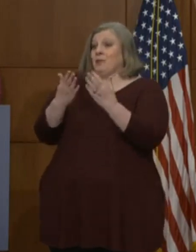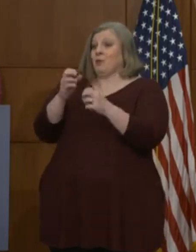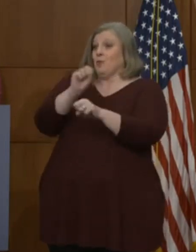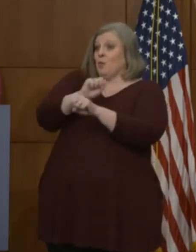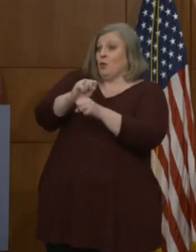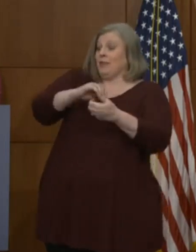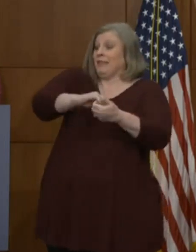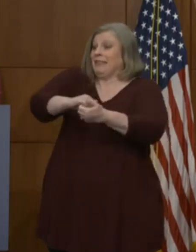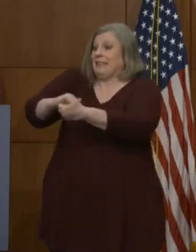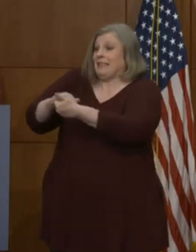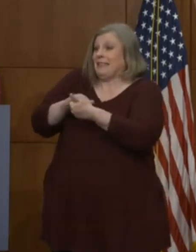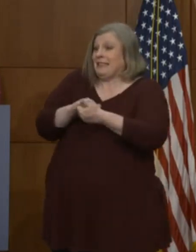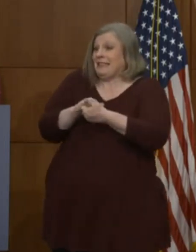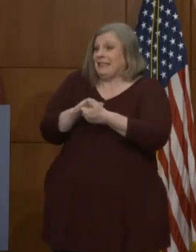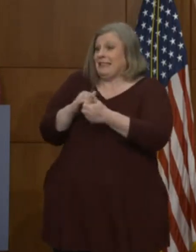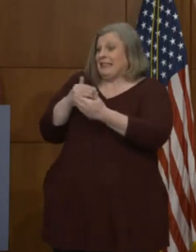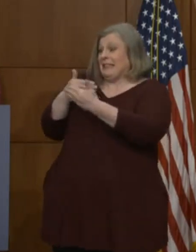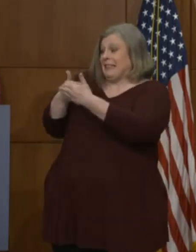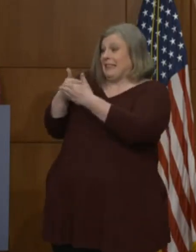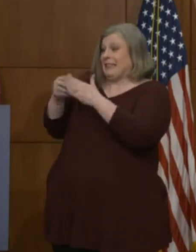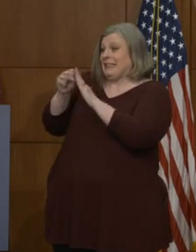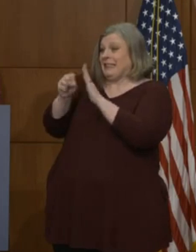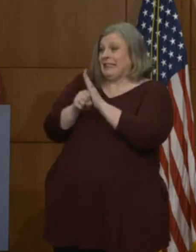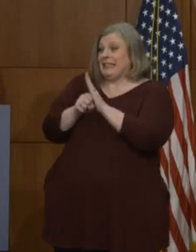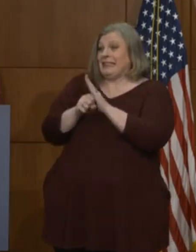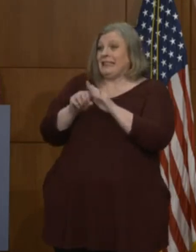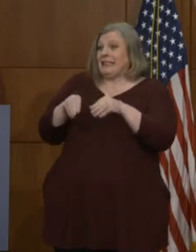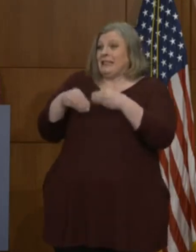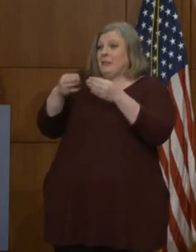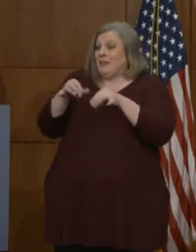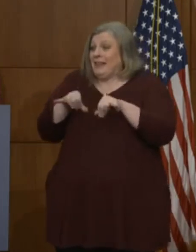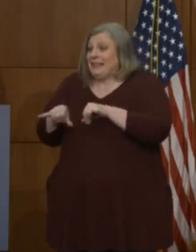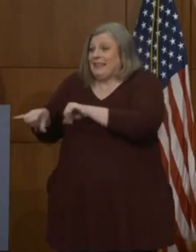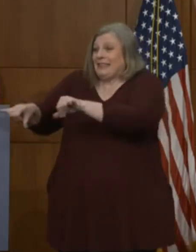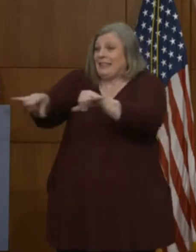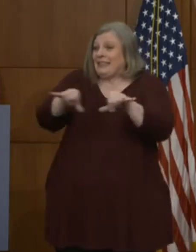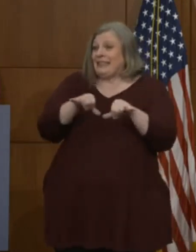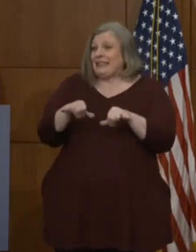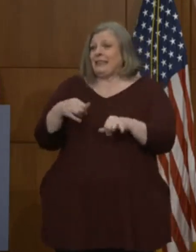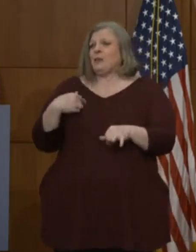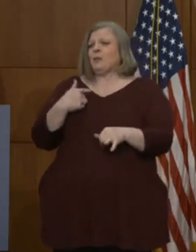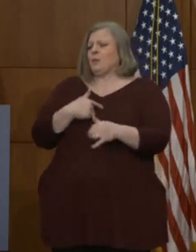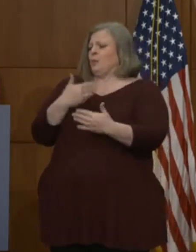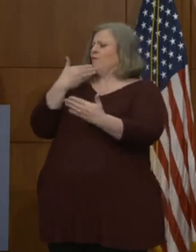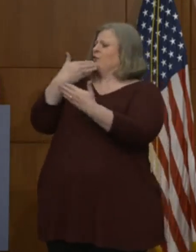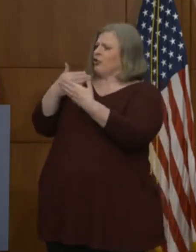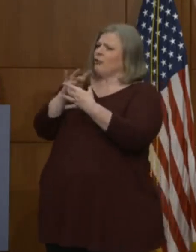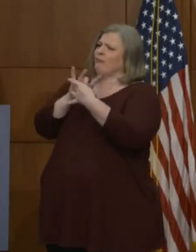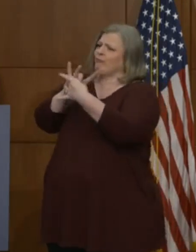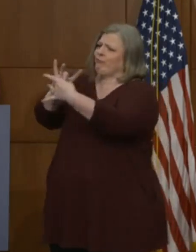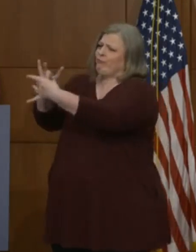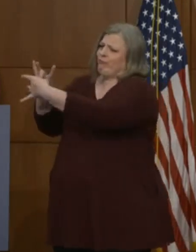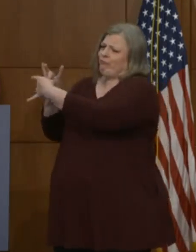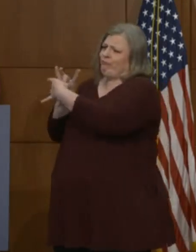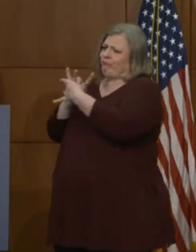HOW MUCH WILL WE BE WORKING. WITH OUR NEIGHBORING STATES- SO WITH OUR NEIGHBORING STATES- SO THAT THERE IS CONSISTENCY AND- THAT THERE IS CONSISTENCY AND- WE HAVE A REALLY GOOD WE HAVE A REALLY GOOD RELATIONSHIP AND BACK TO YOUR